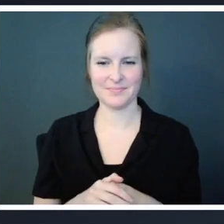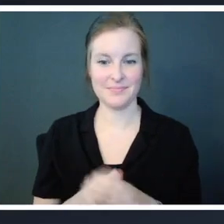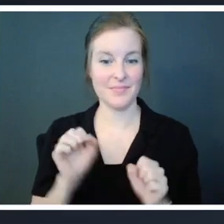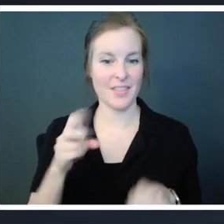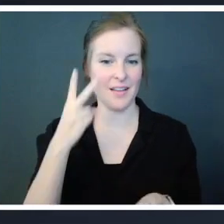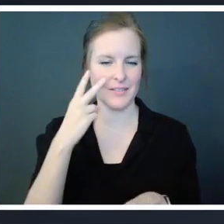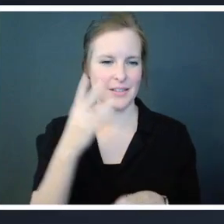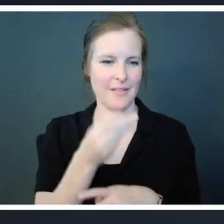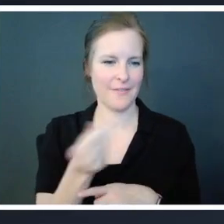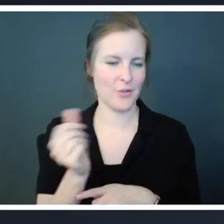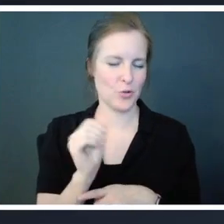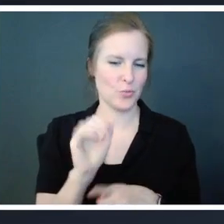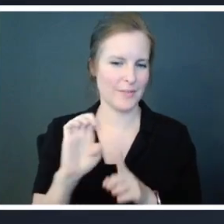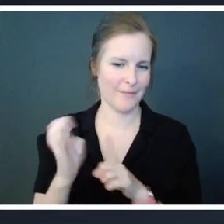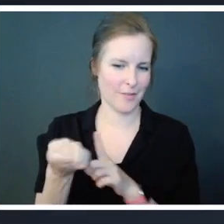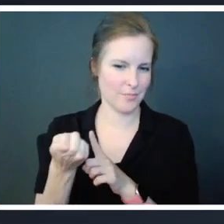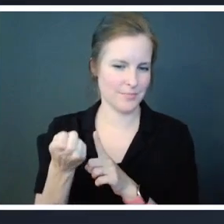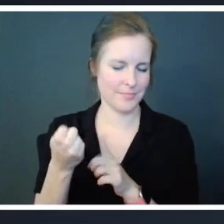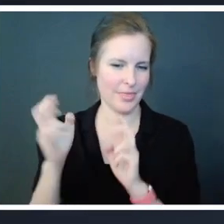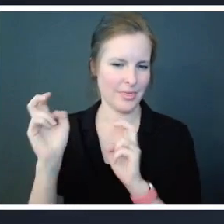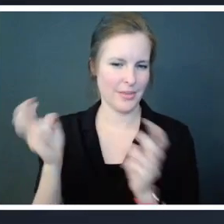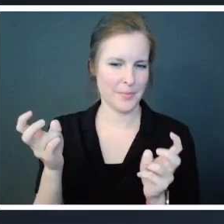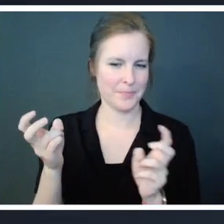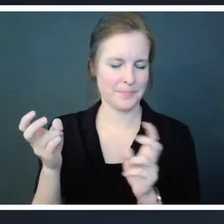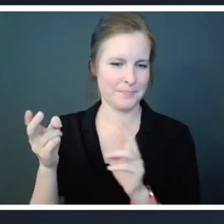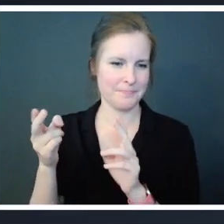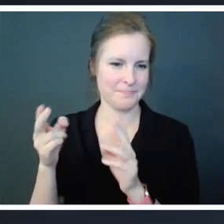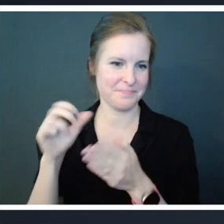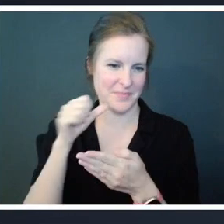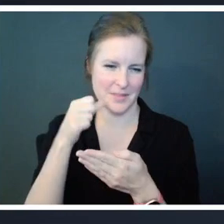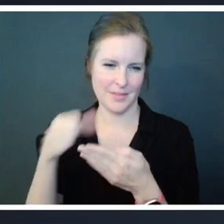on ocean life. And maybe you've seen some of these stamps on mail that's